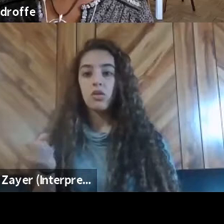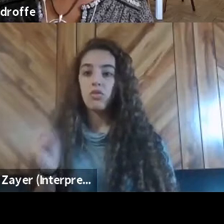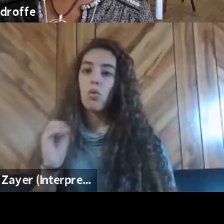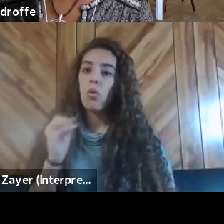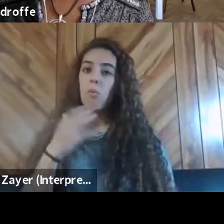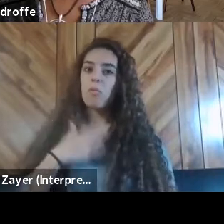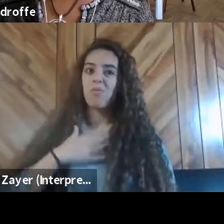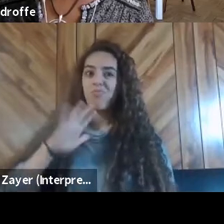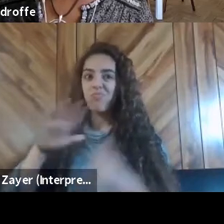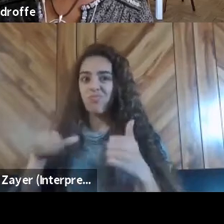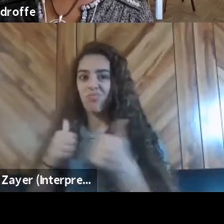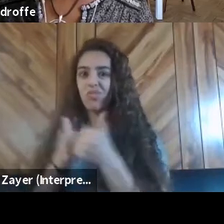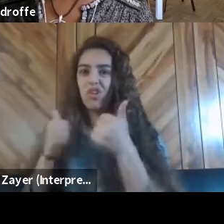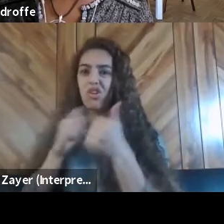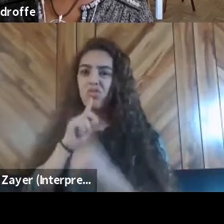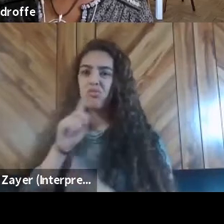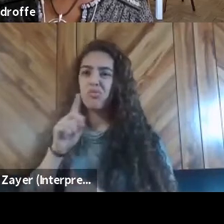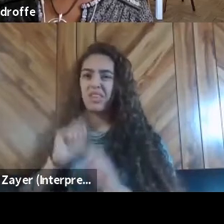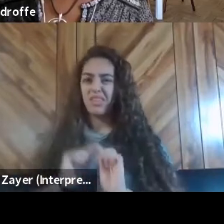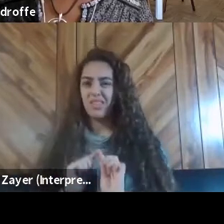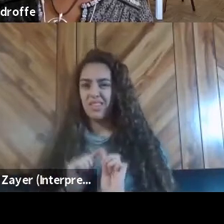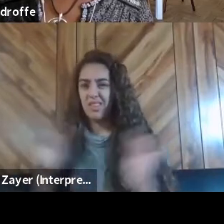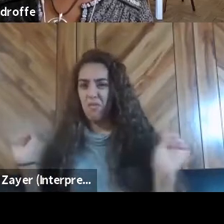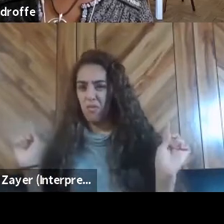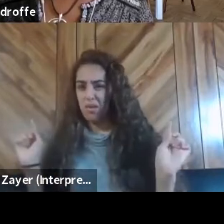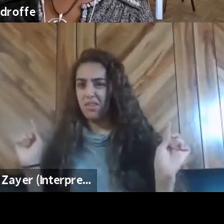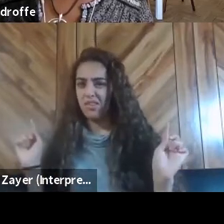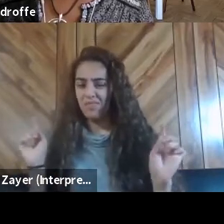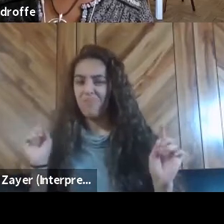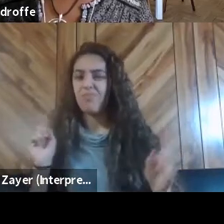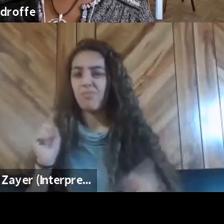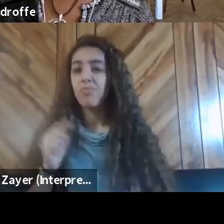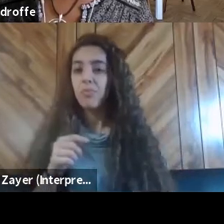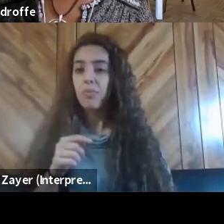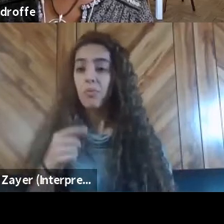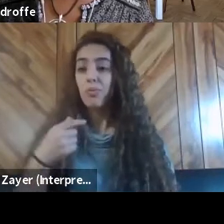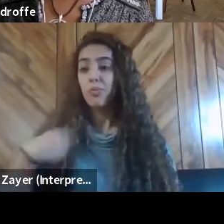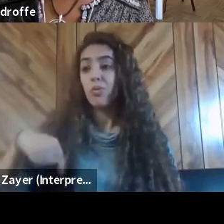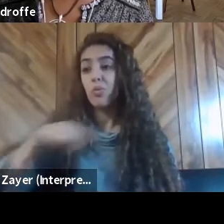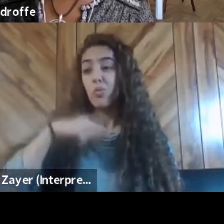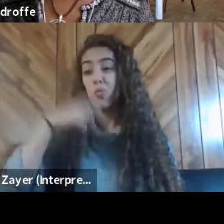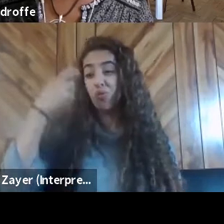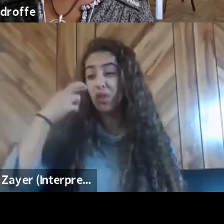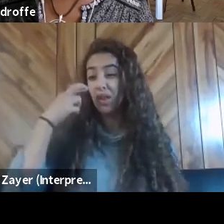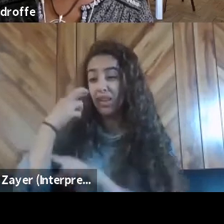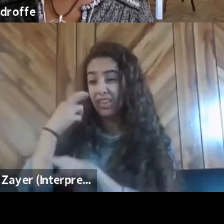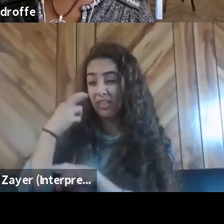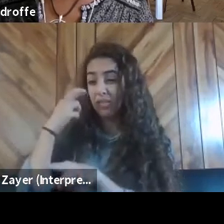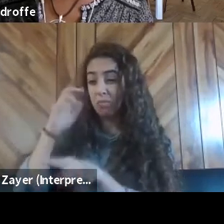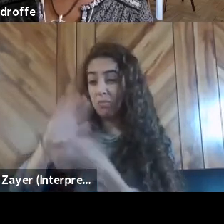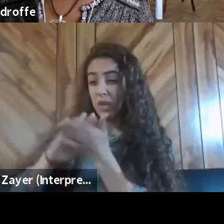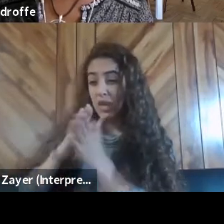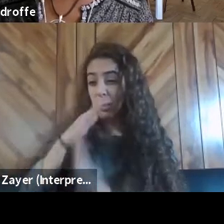was a little different. We realize as he became older, an